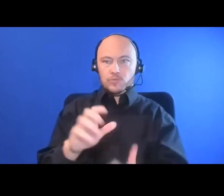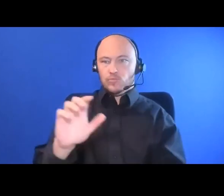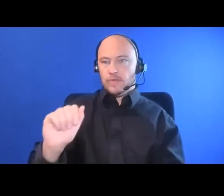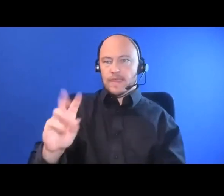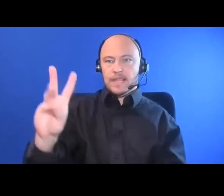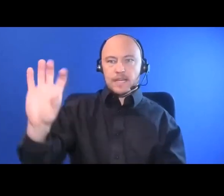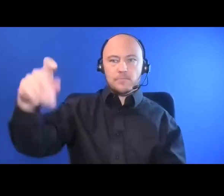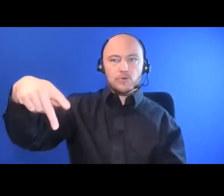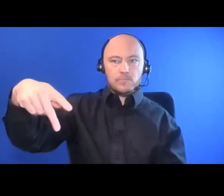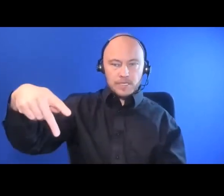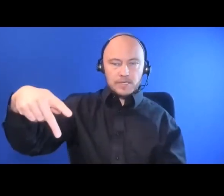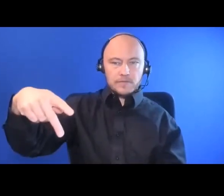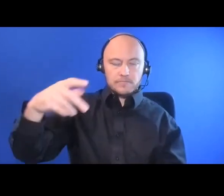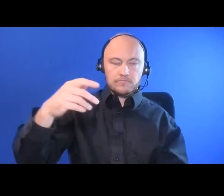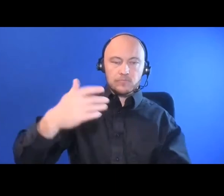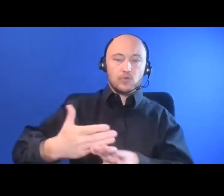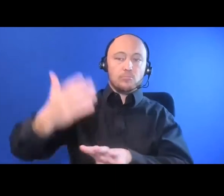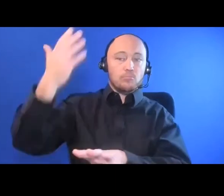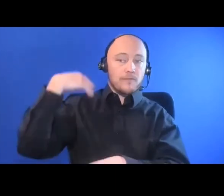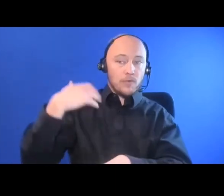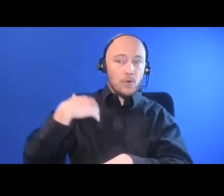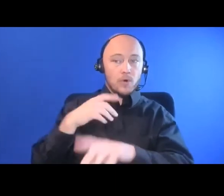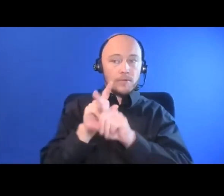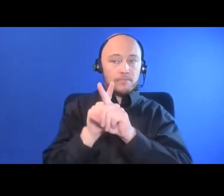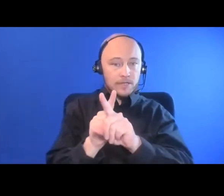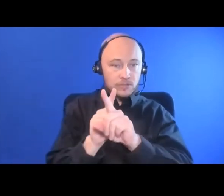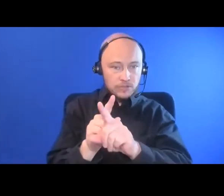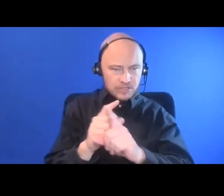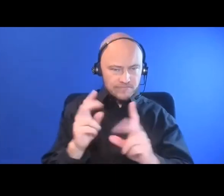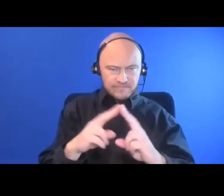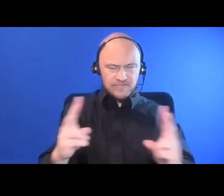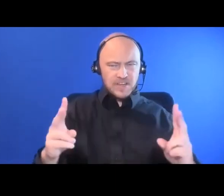which prior to the mentorship was minimal.